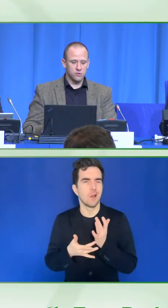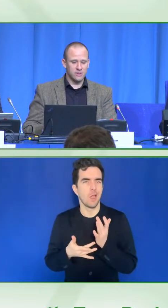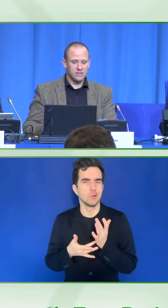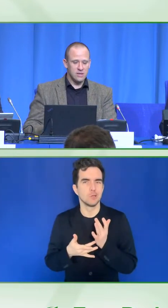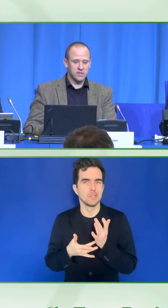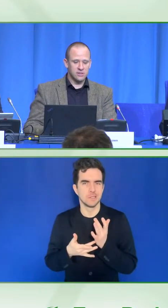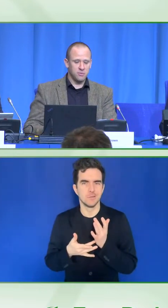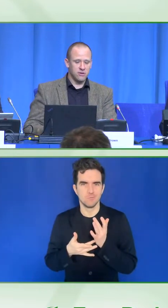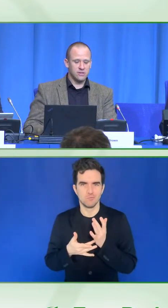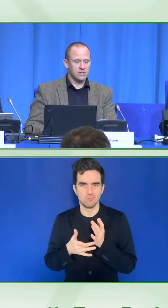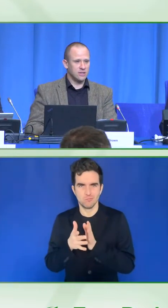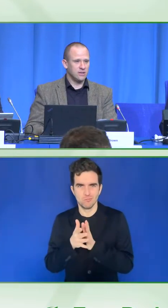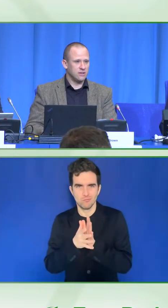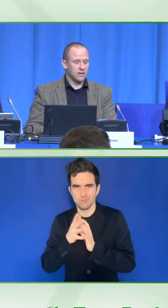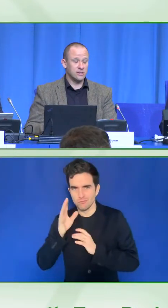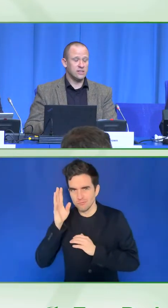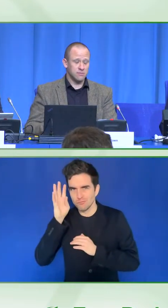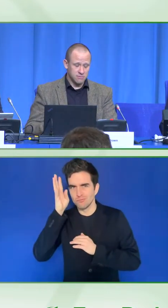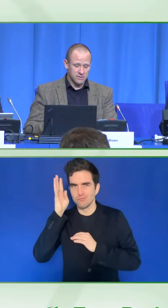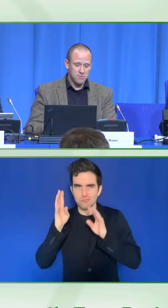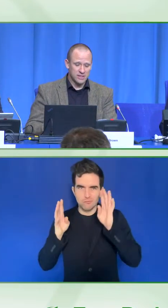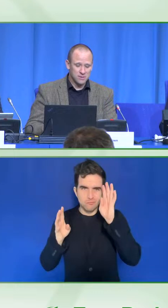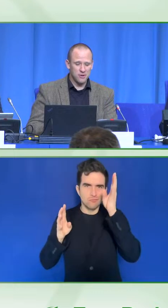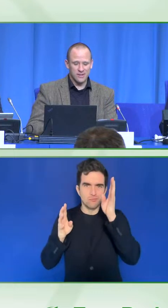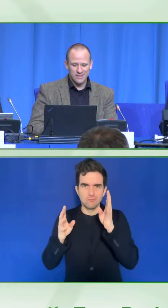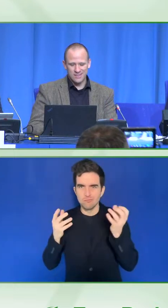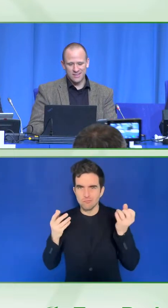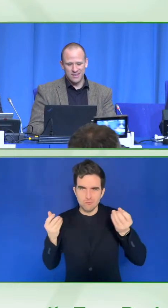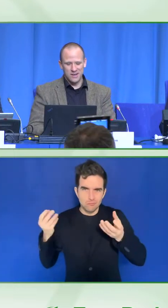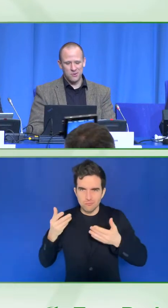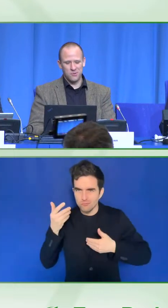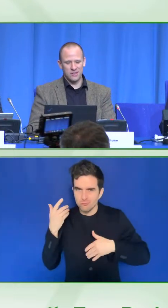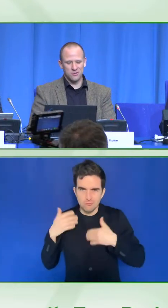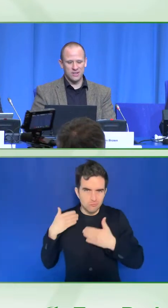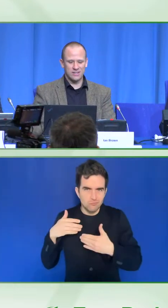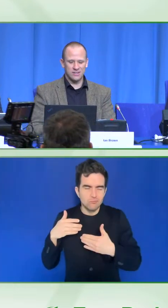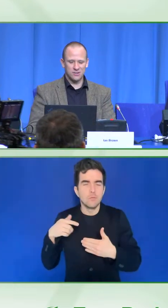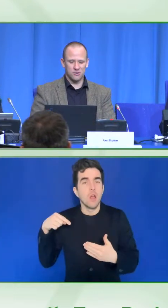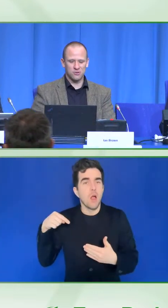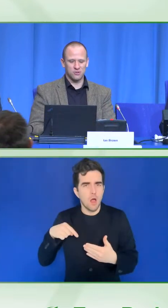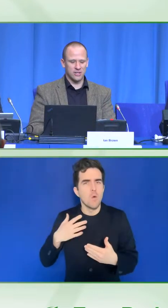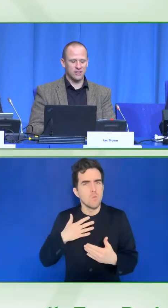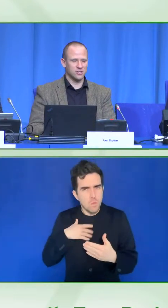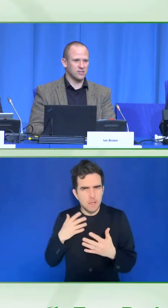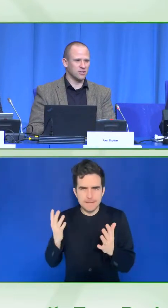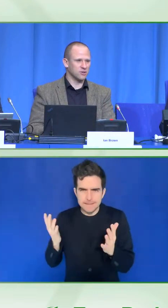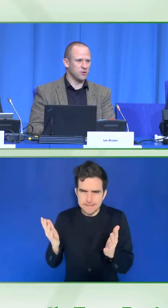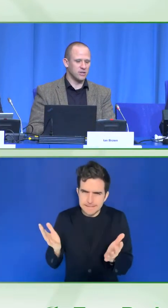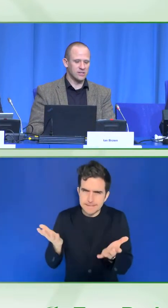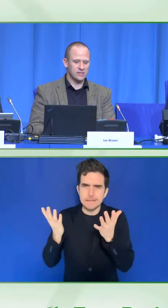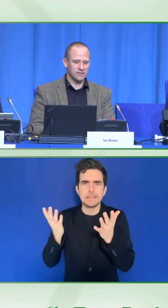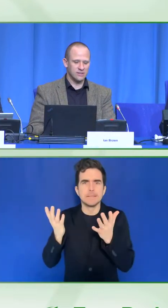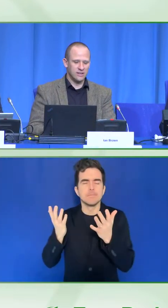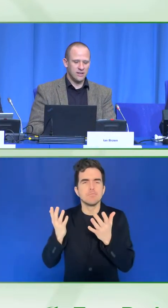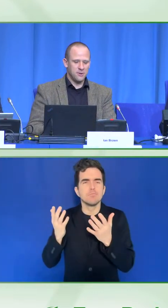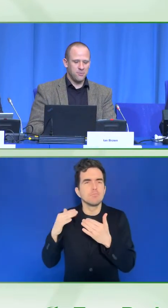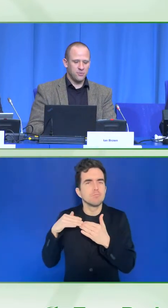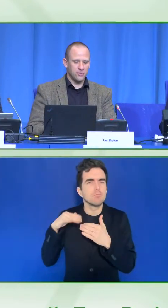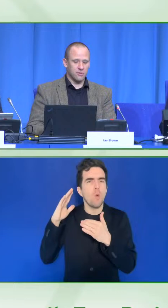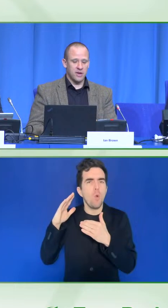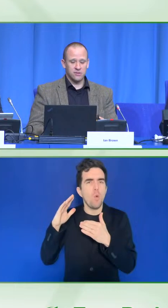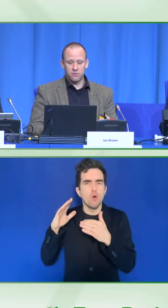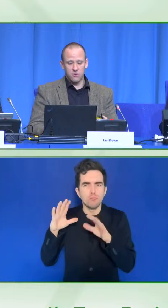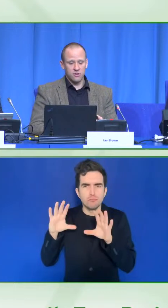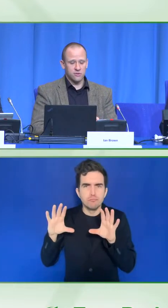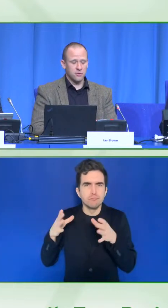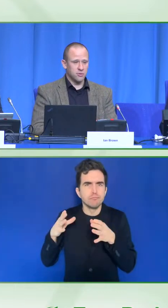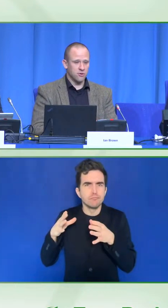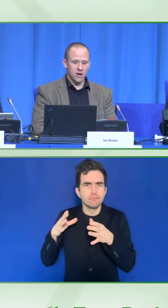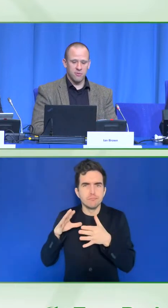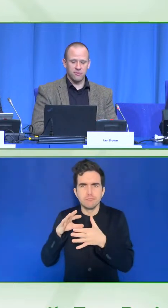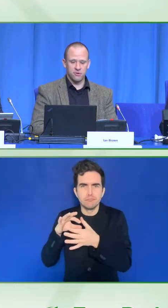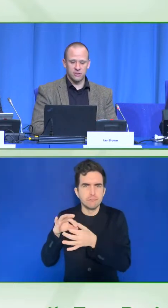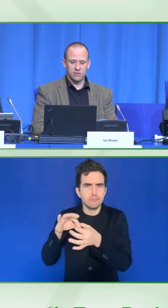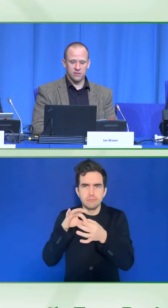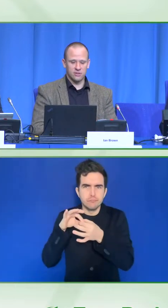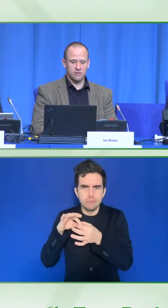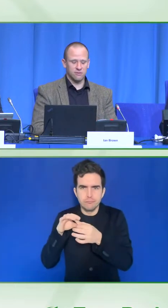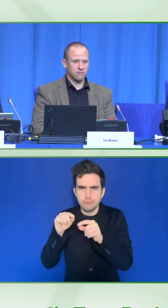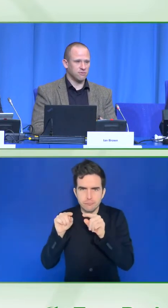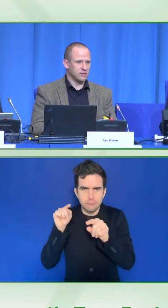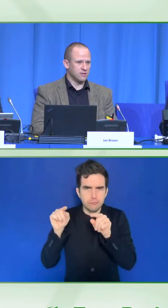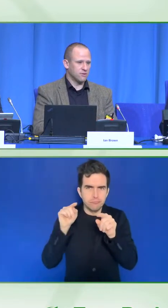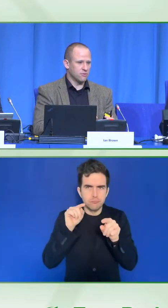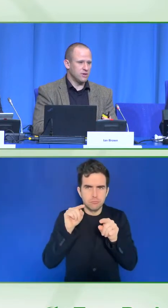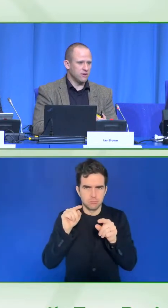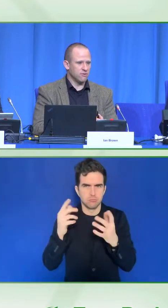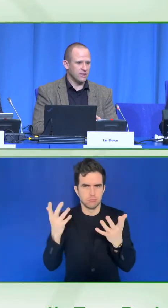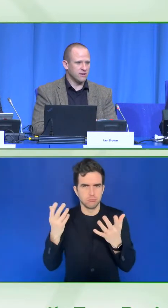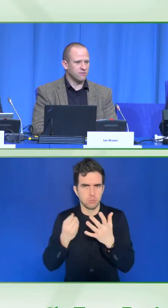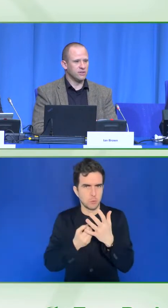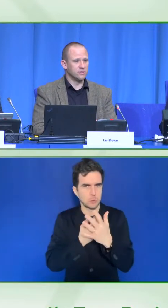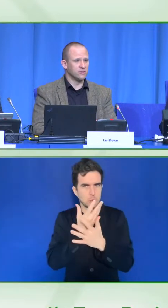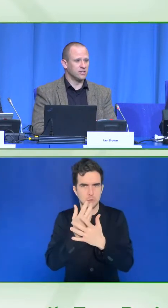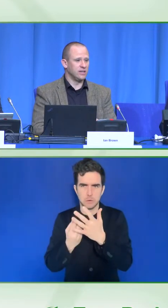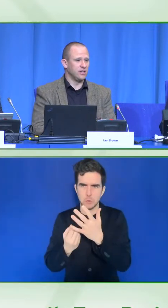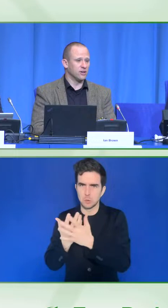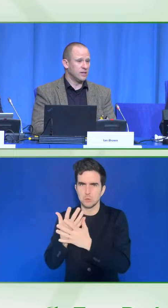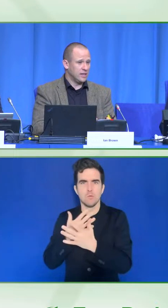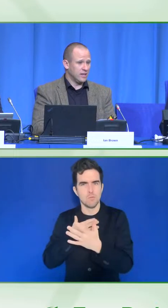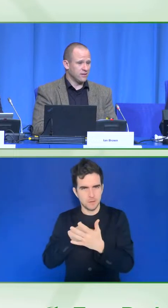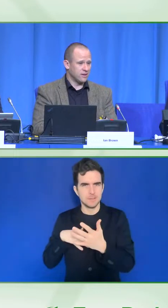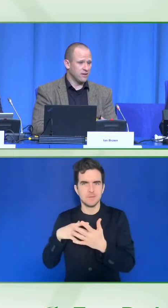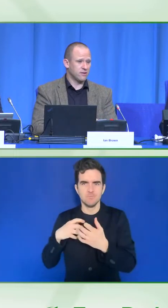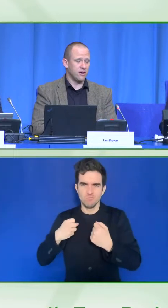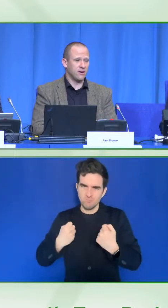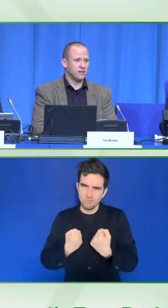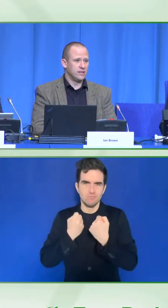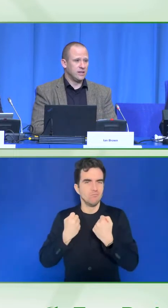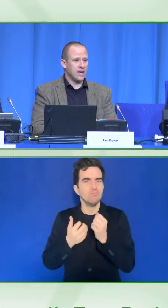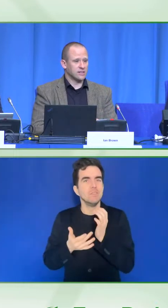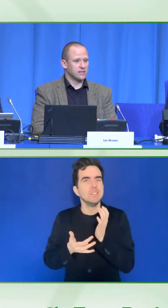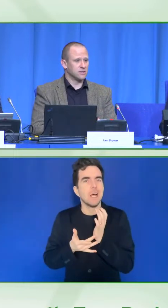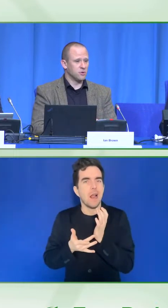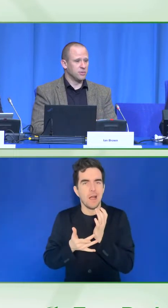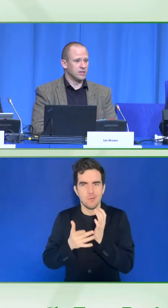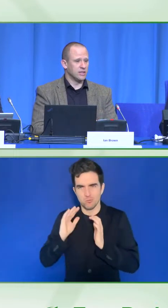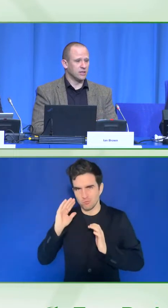of the largest in Asia and in over 60 years we have proudly supported work in disability